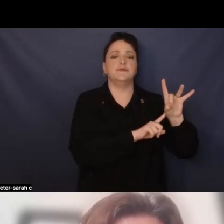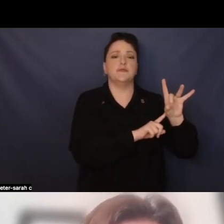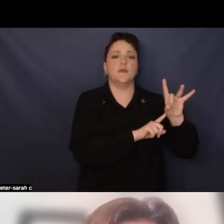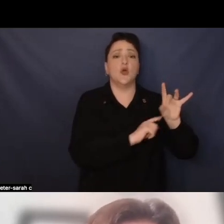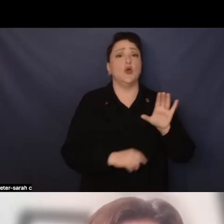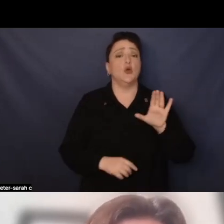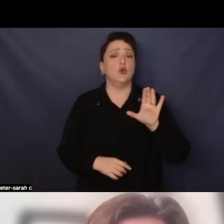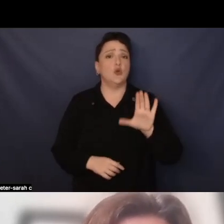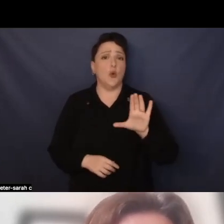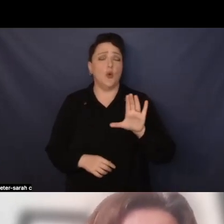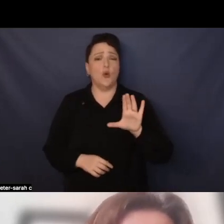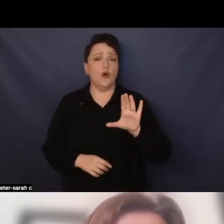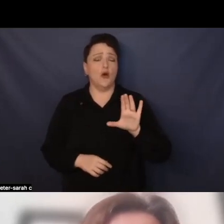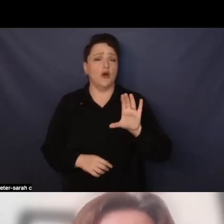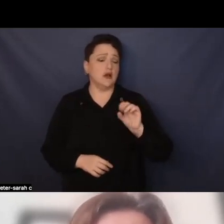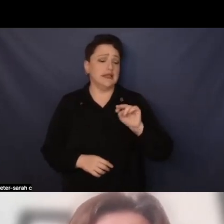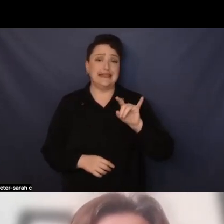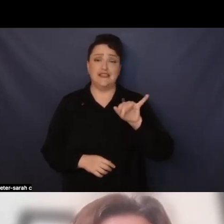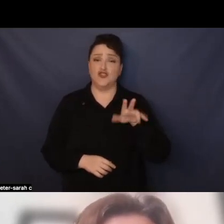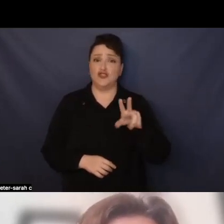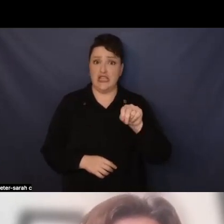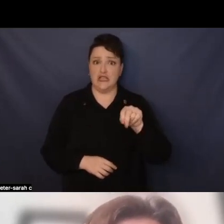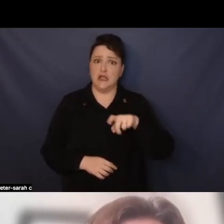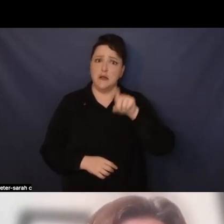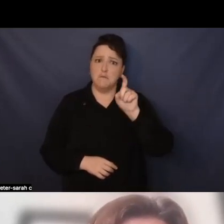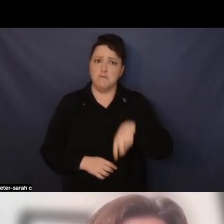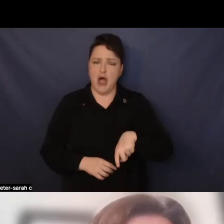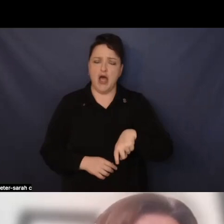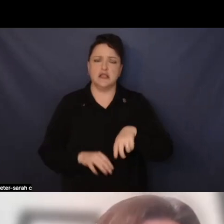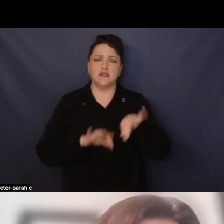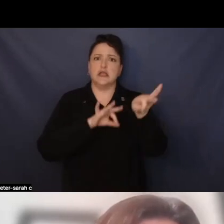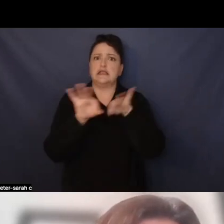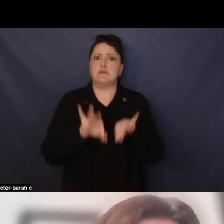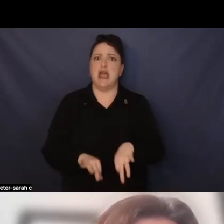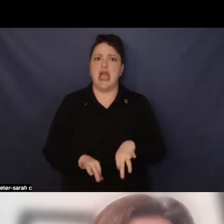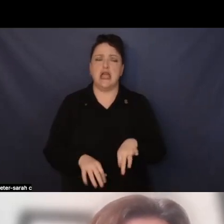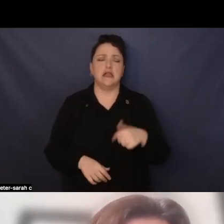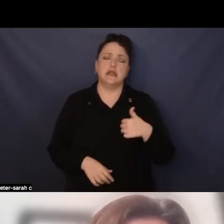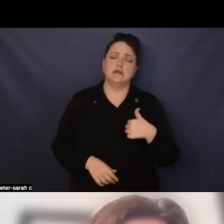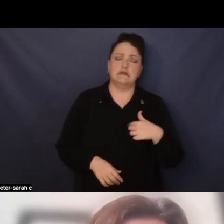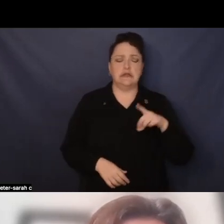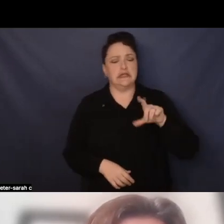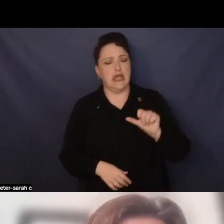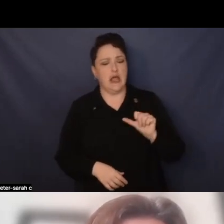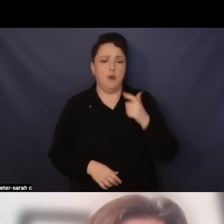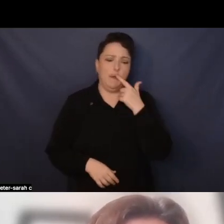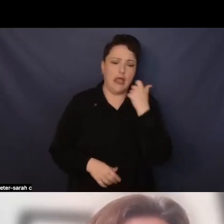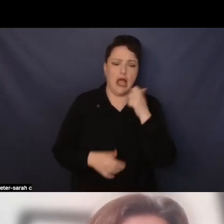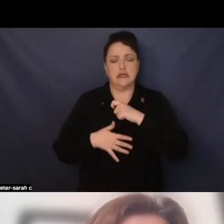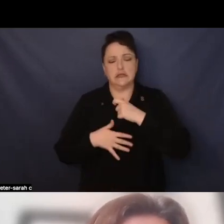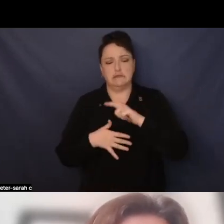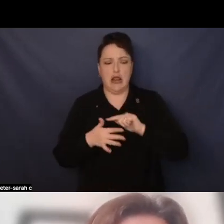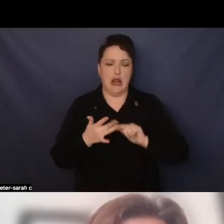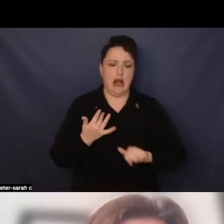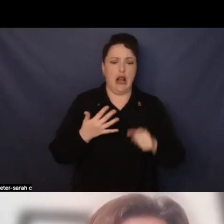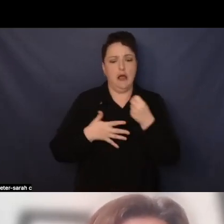under the ADA. Really the issue for these modifications is that you need the reasonable